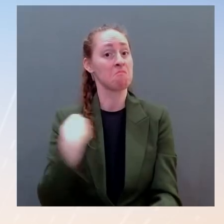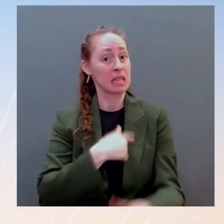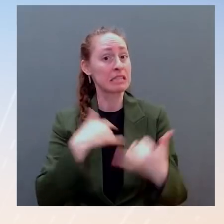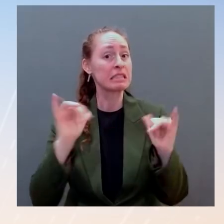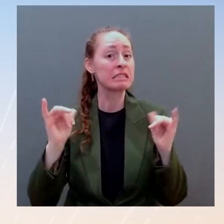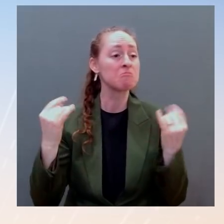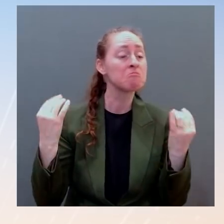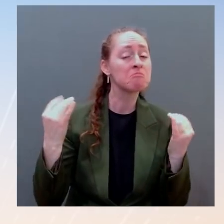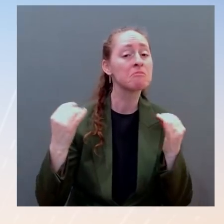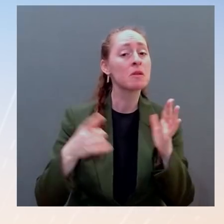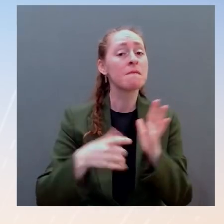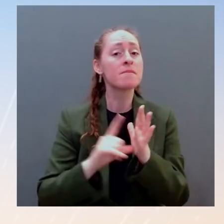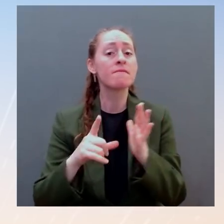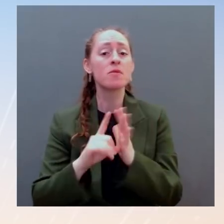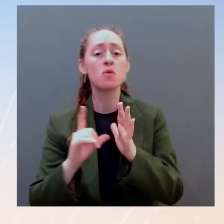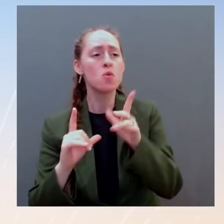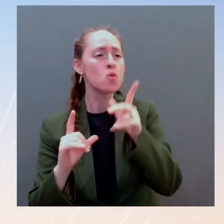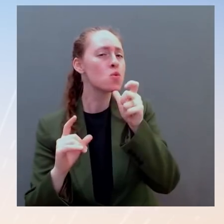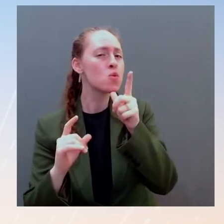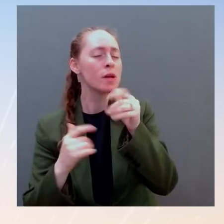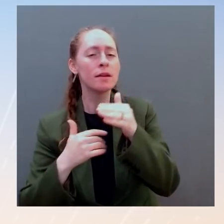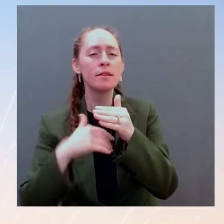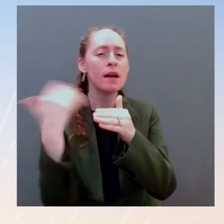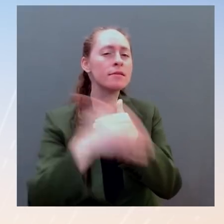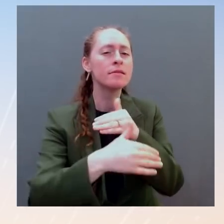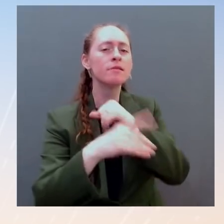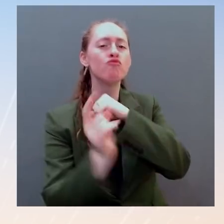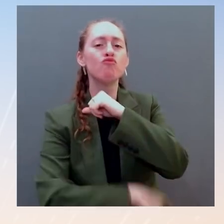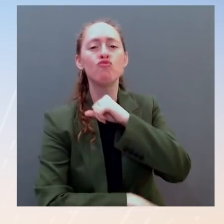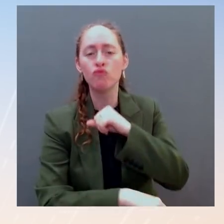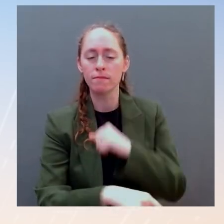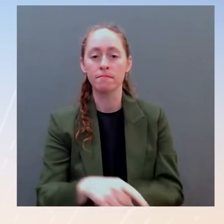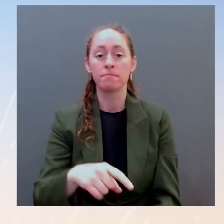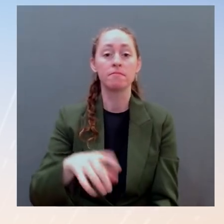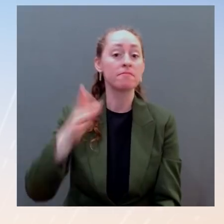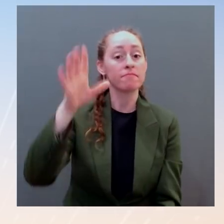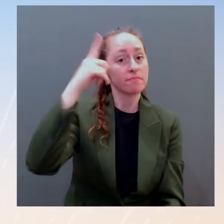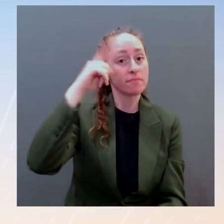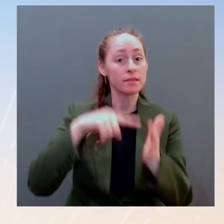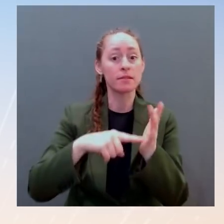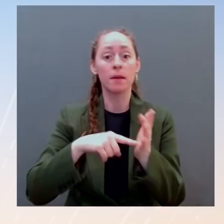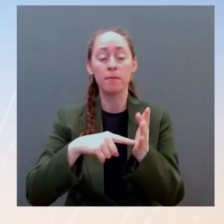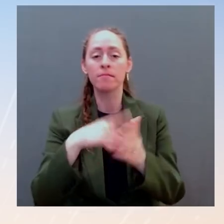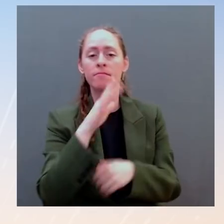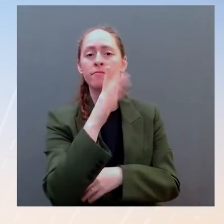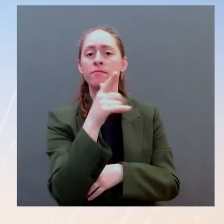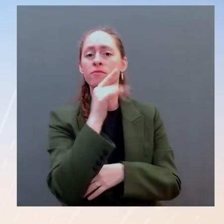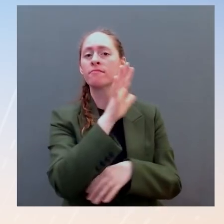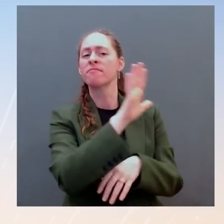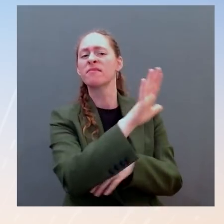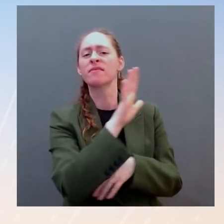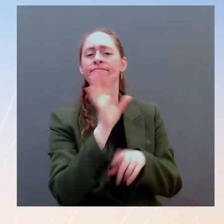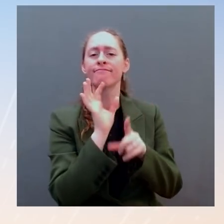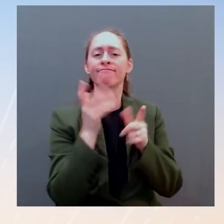but also his daughter, his closest cronies, and we'll continue to review more. So, I wouldn't -- I don't have an analysis at this point